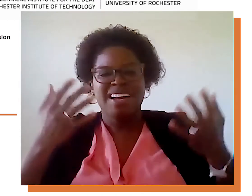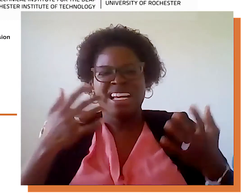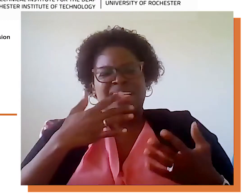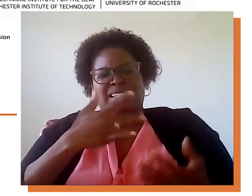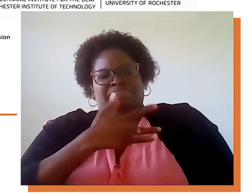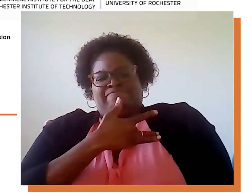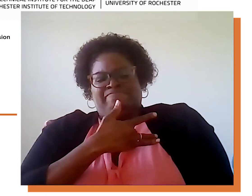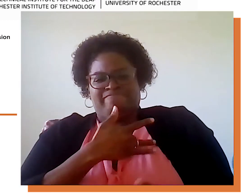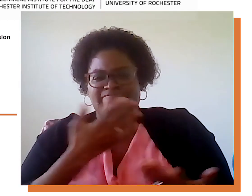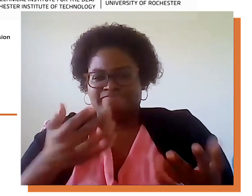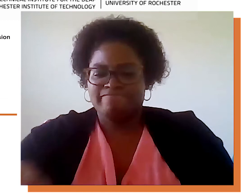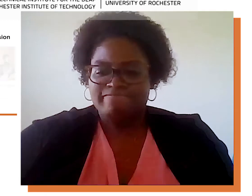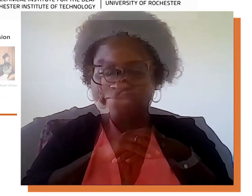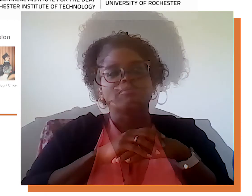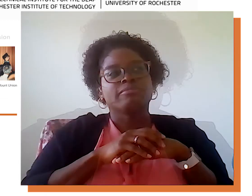that I'll never forget.